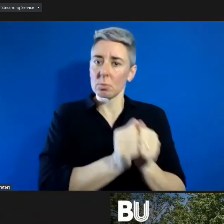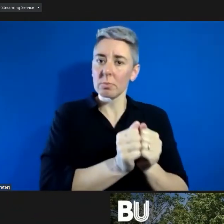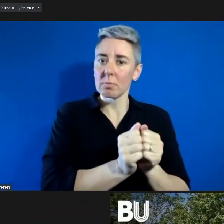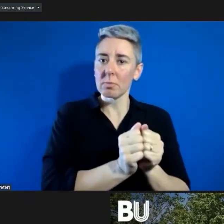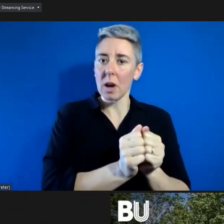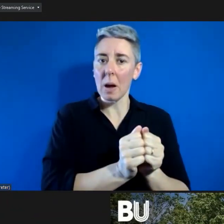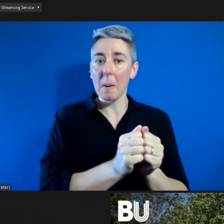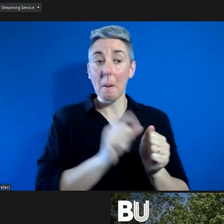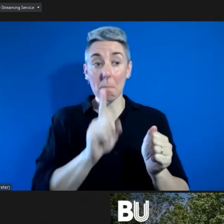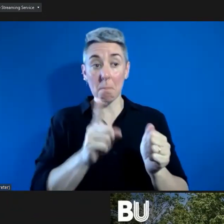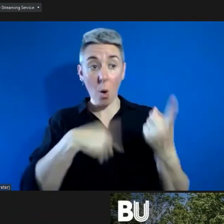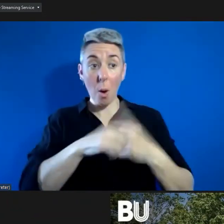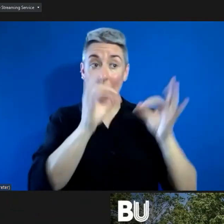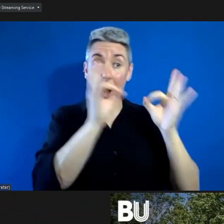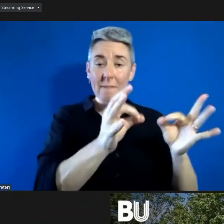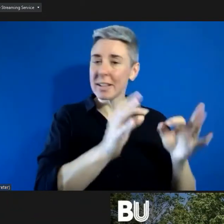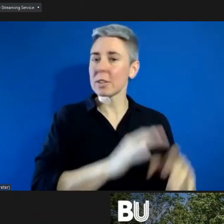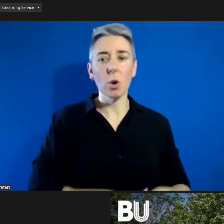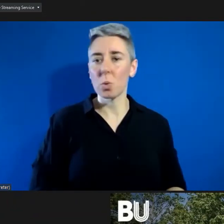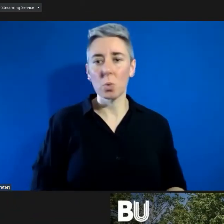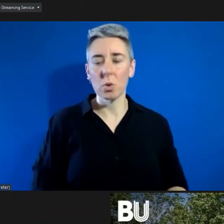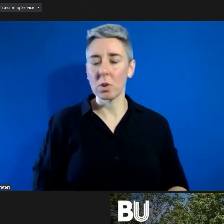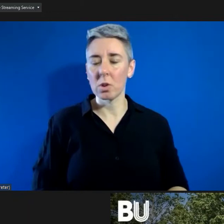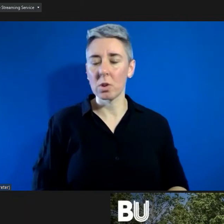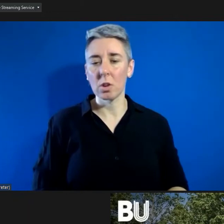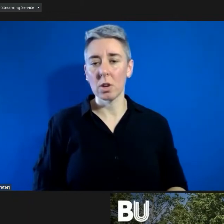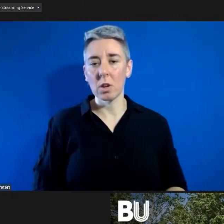it's something that people should know better are the worst offenders.